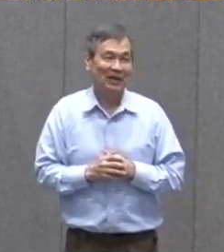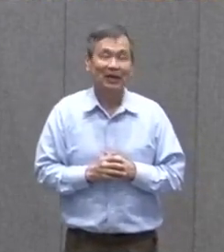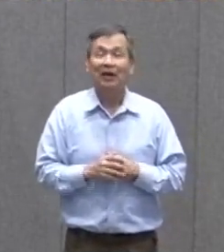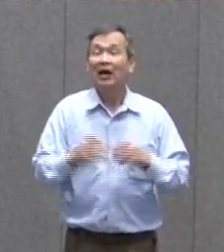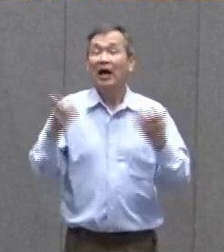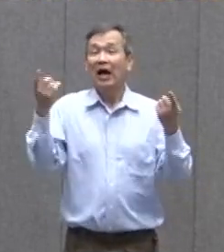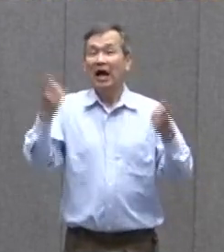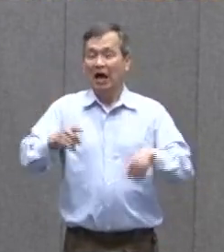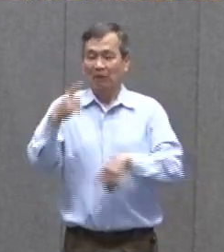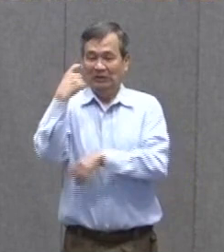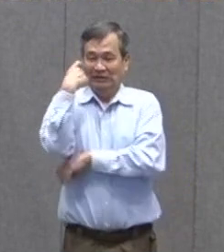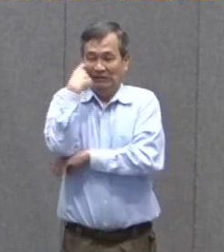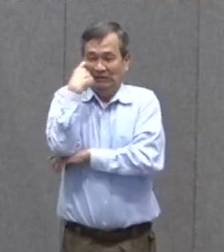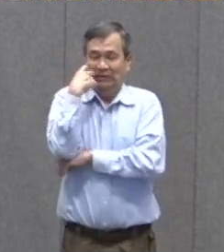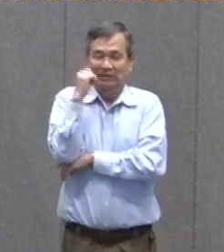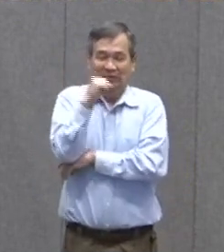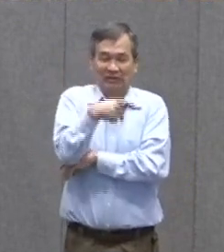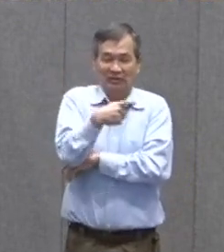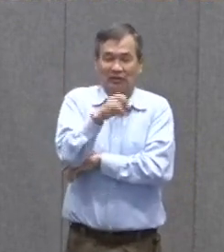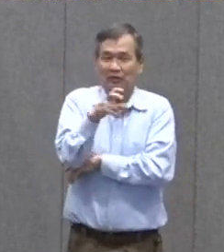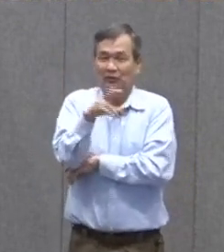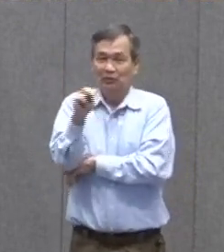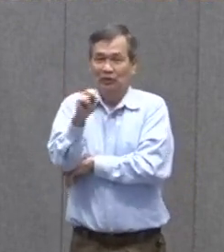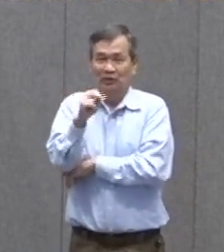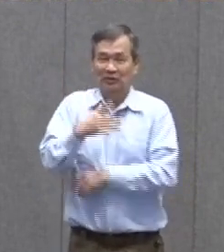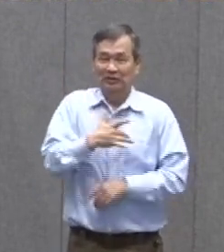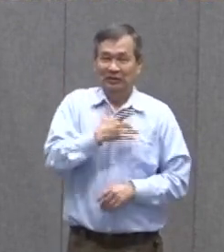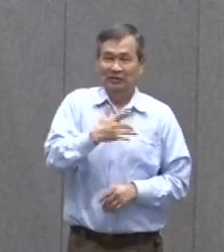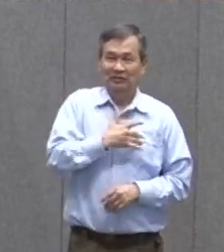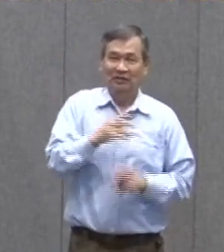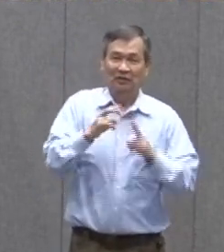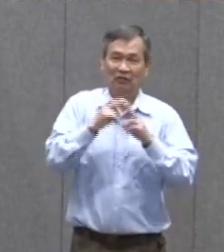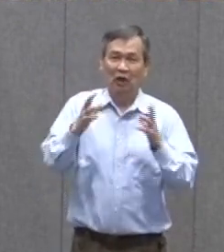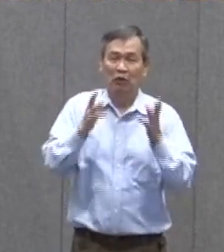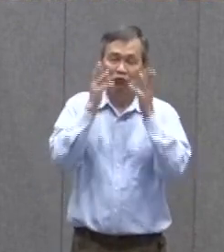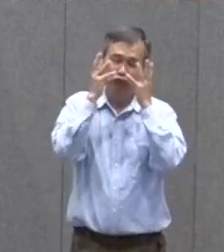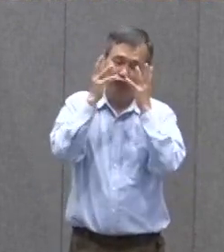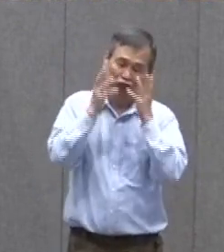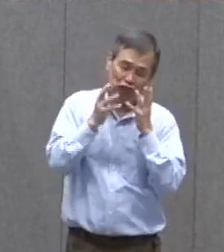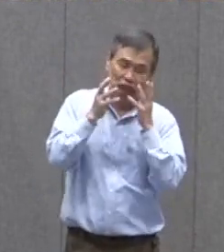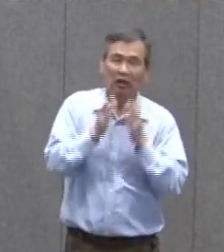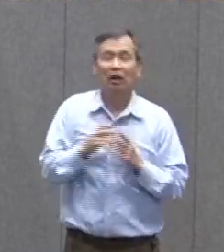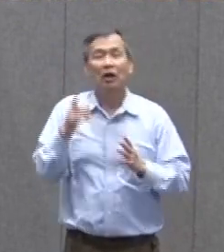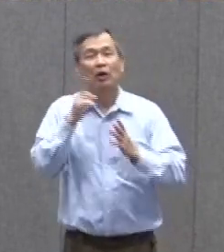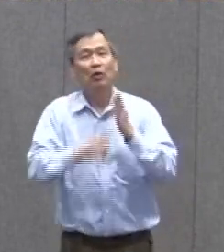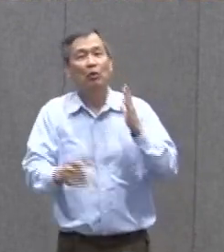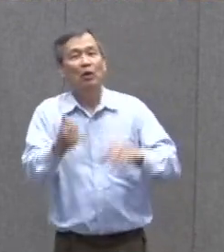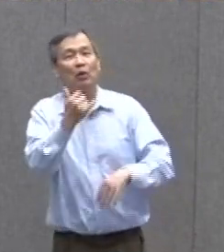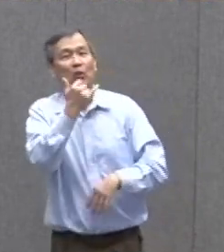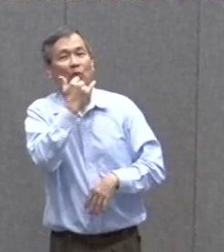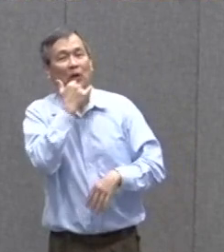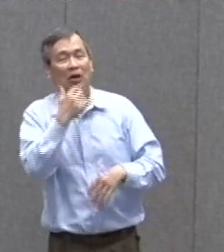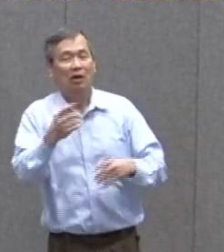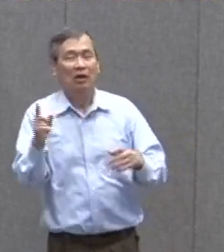Lately though, Spoon has been feeling very blue. "What's wrong?" asked his mother.